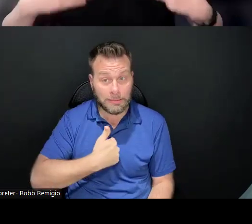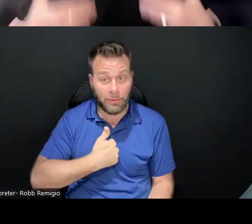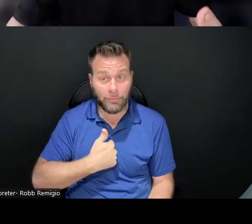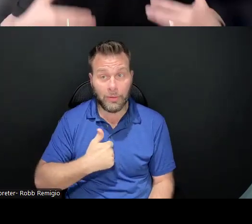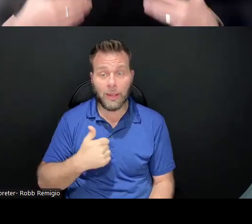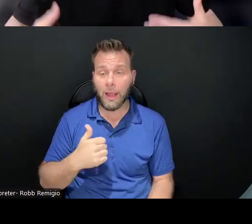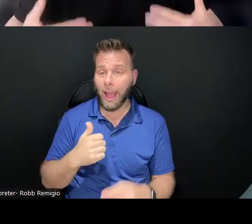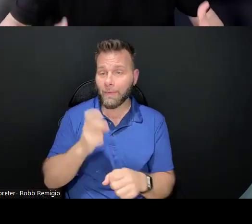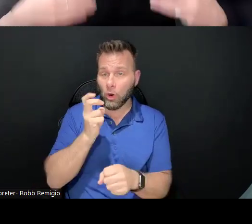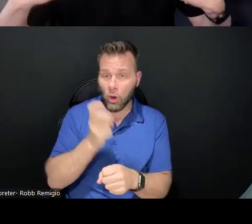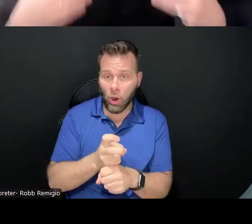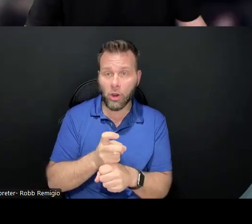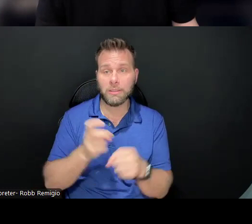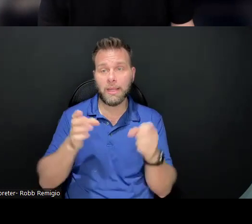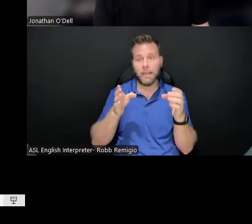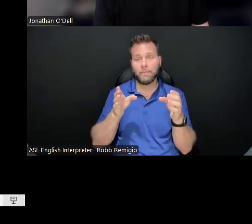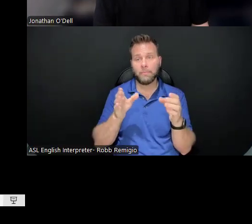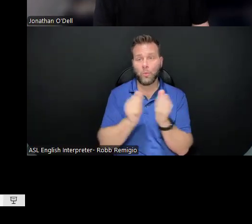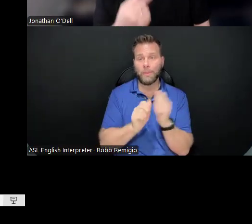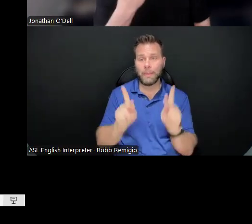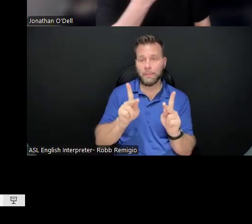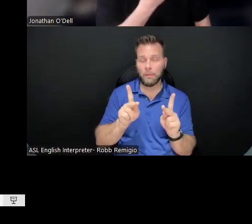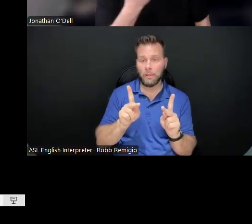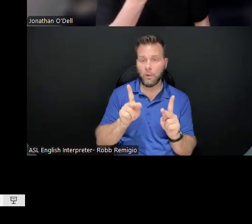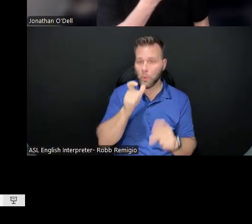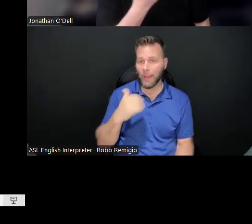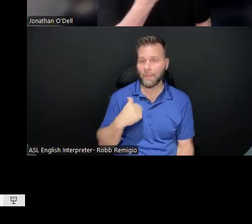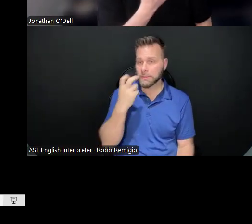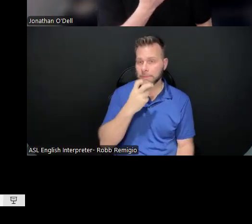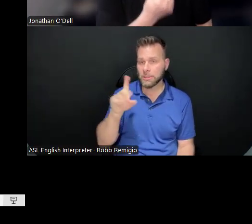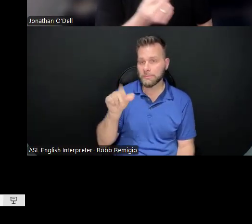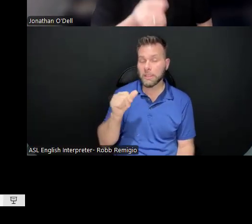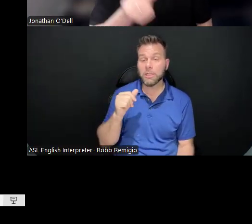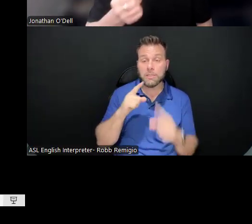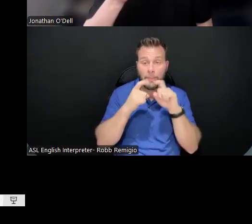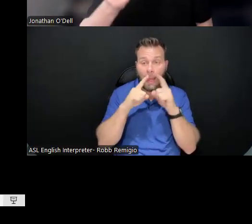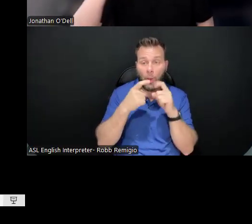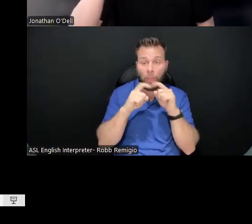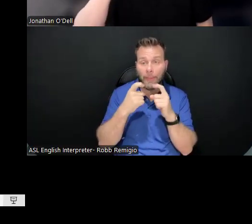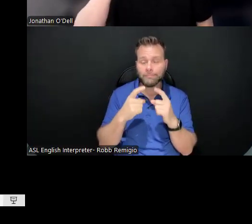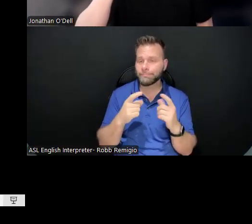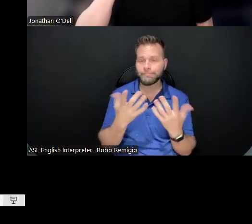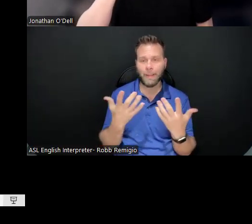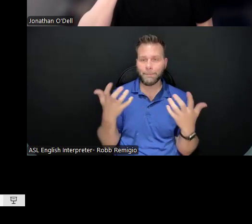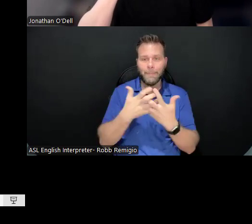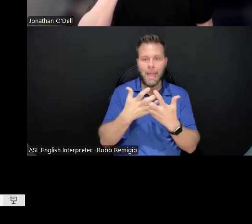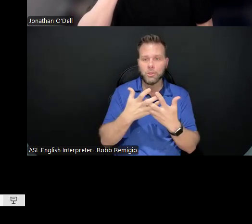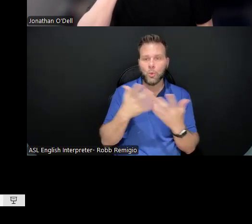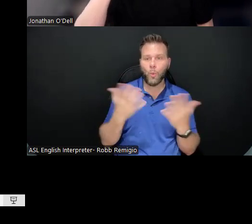Because I for example, have great difficulty with people with speech disabilities because their speech movements do not